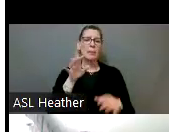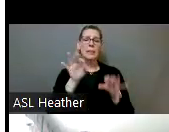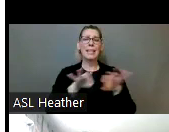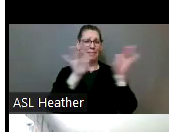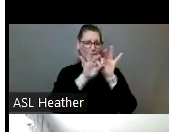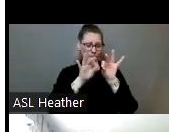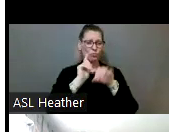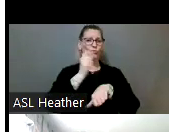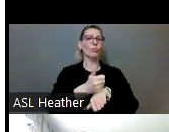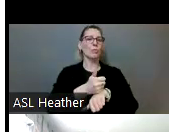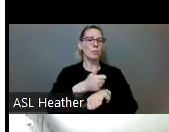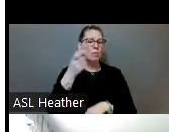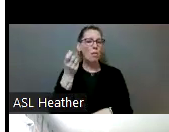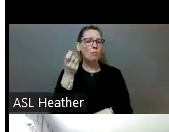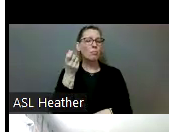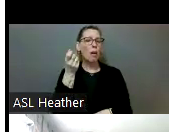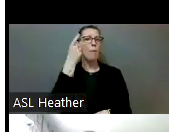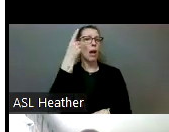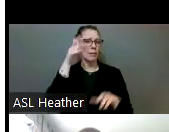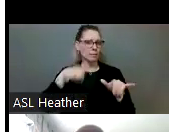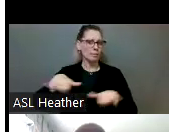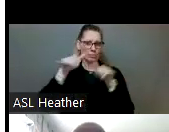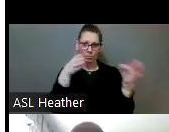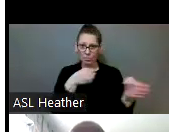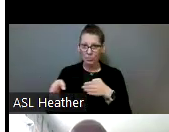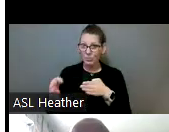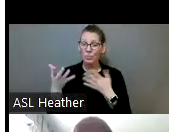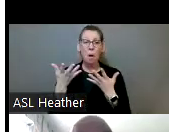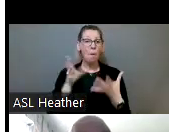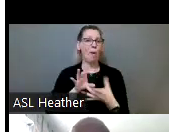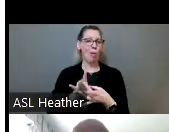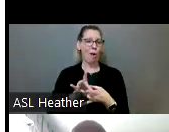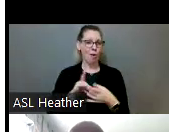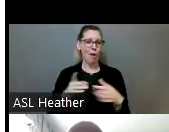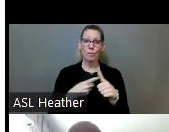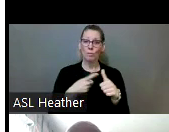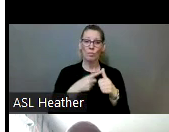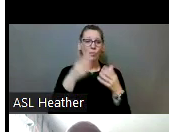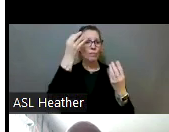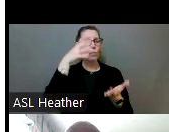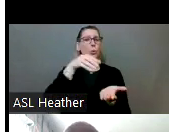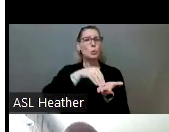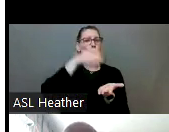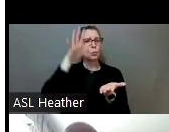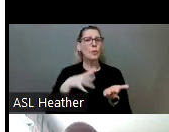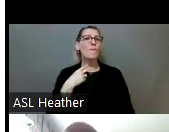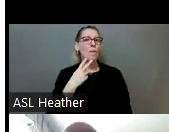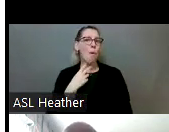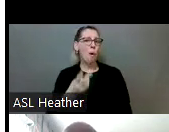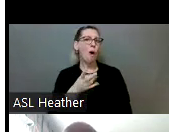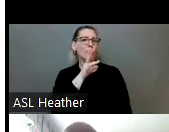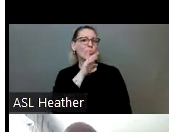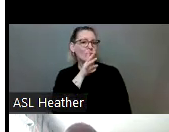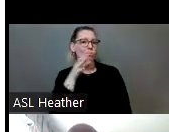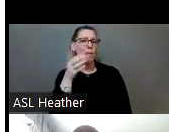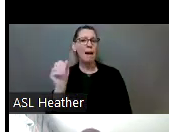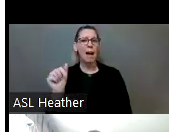this comprehensive plan for belonging. So first thinking about student voice and agency -how are